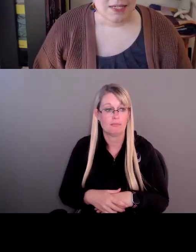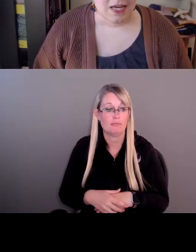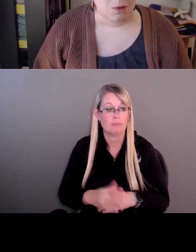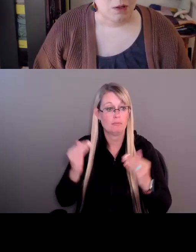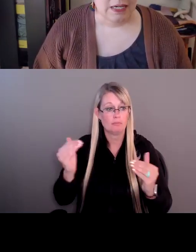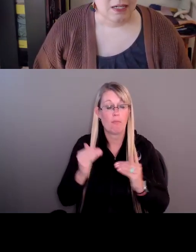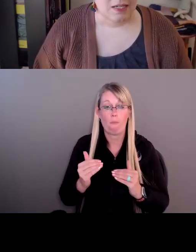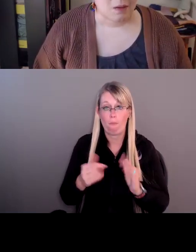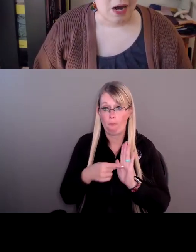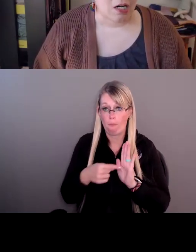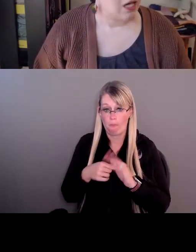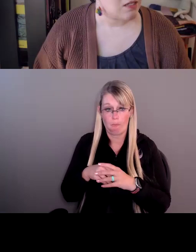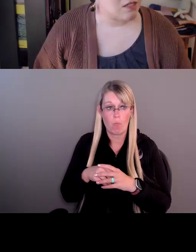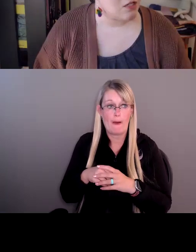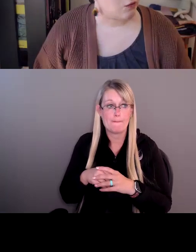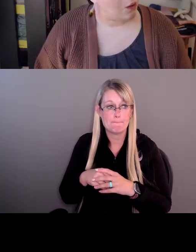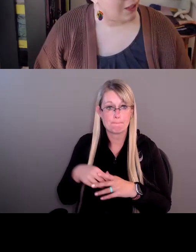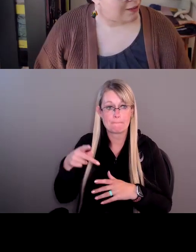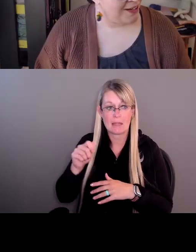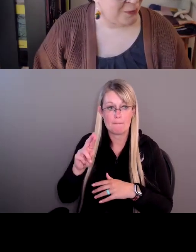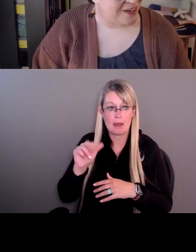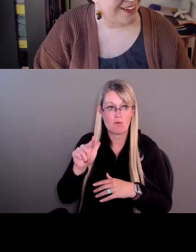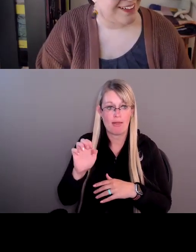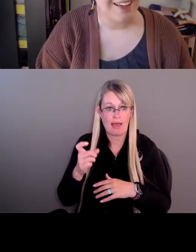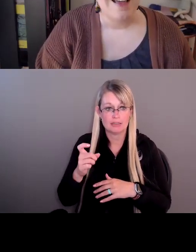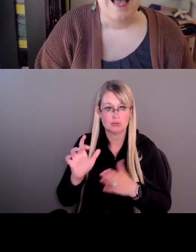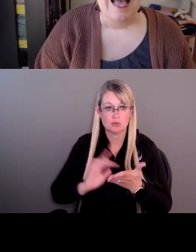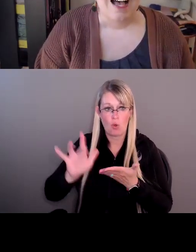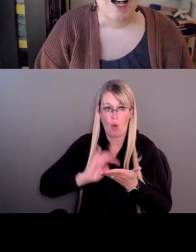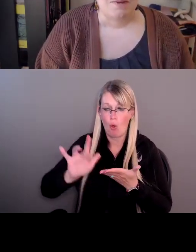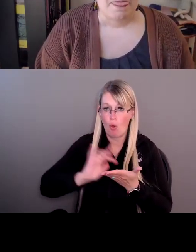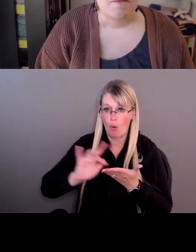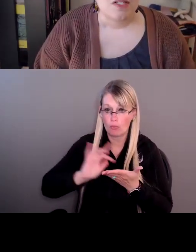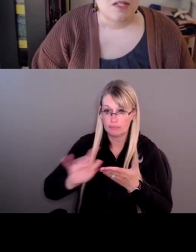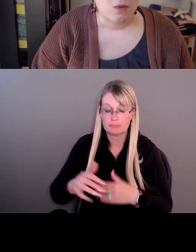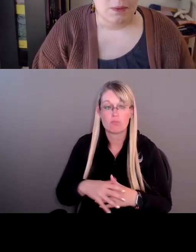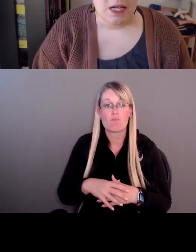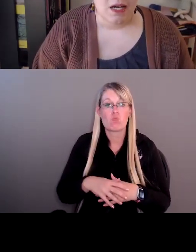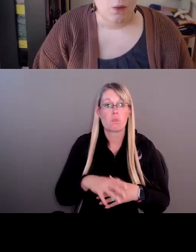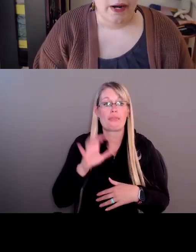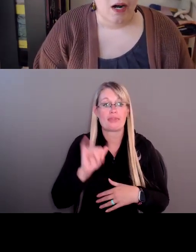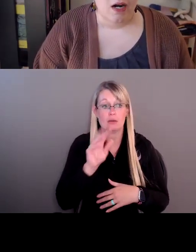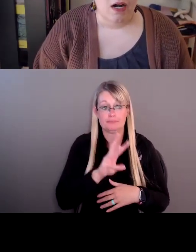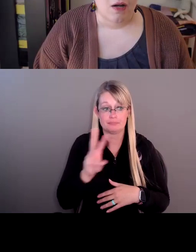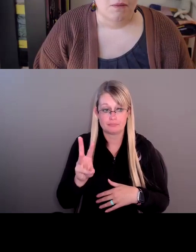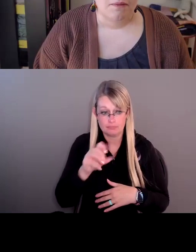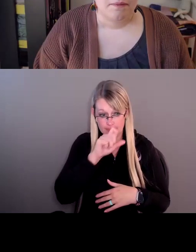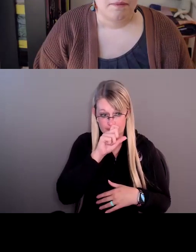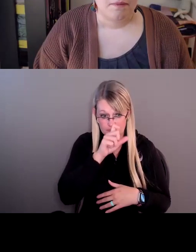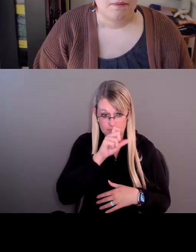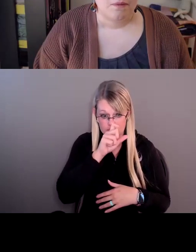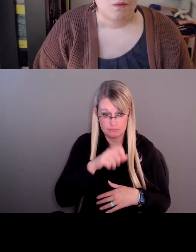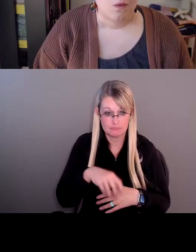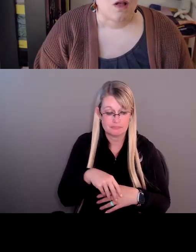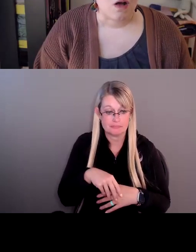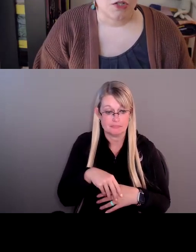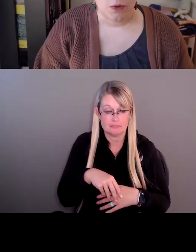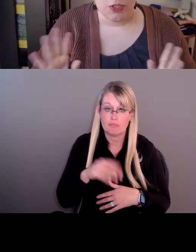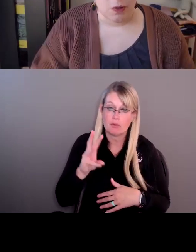example isa parallax scrolling one, so this is a website where -- well, I will show it to you. I'm